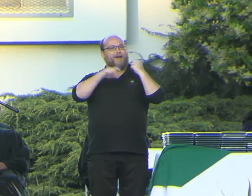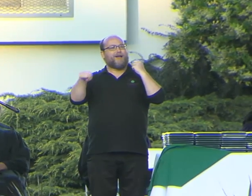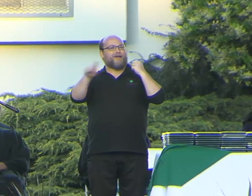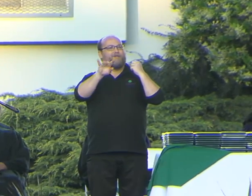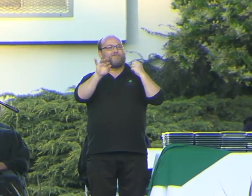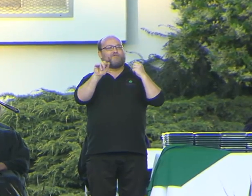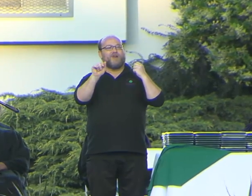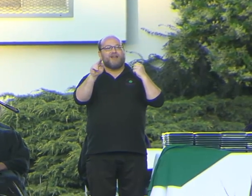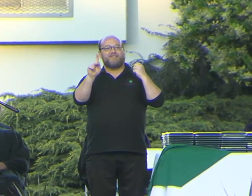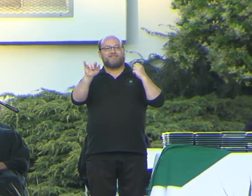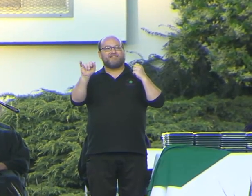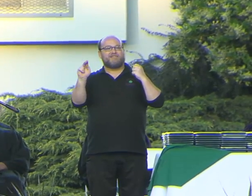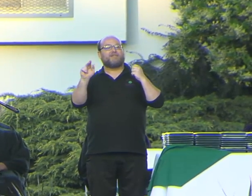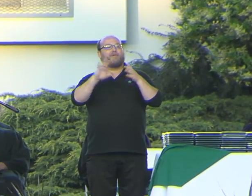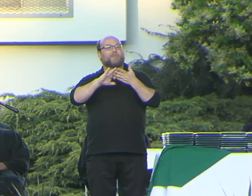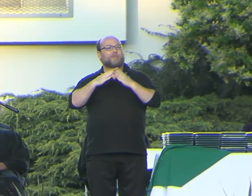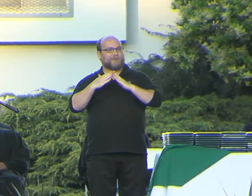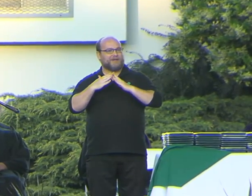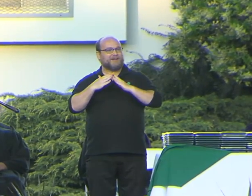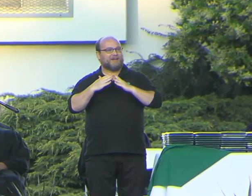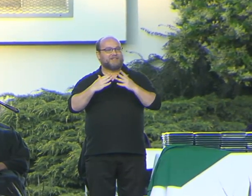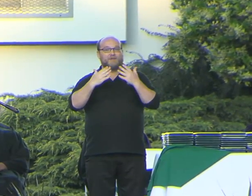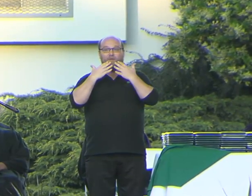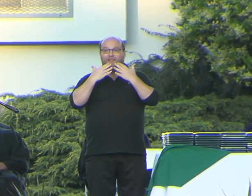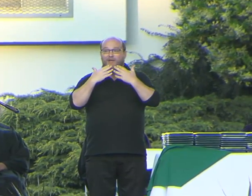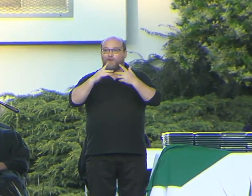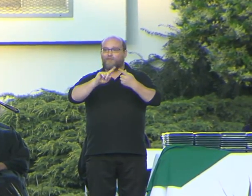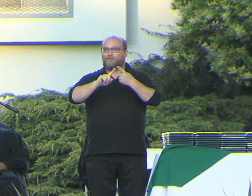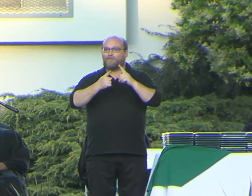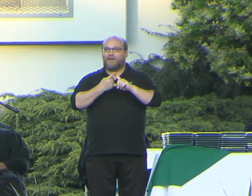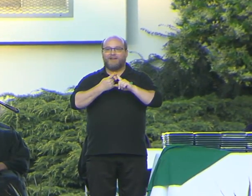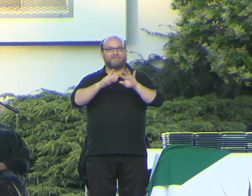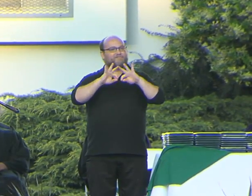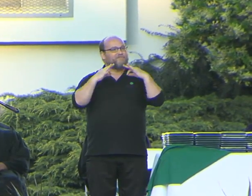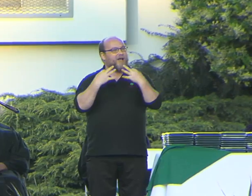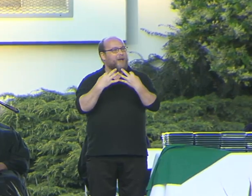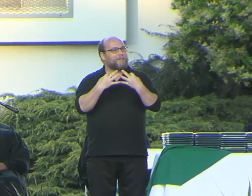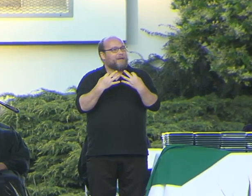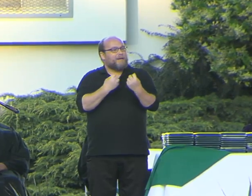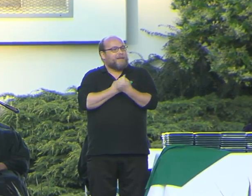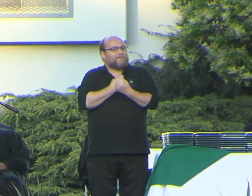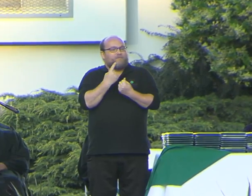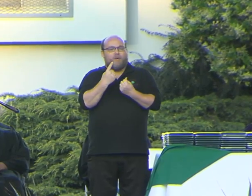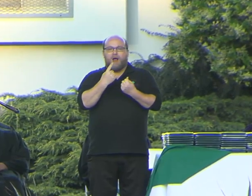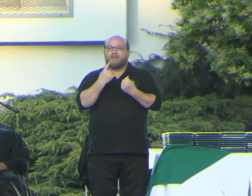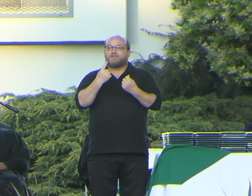So I want to thank the friends and family and loved ones who have come from near and far to celebrate this special occasion.